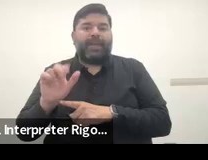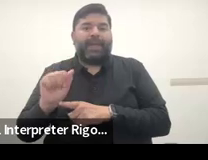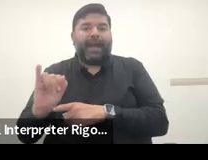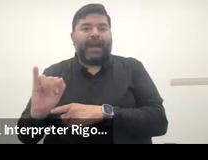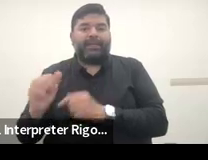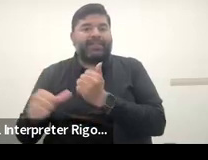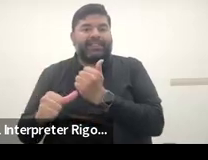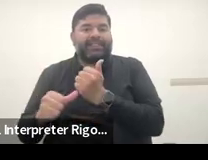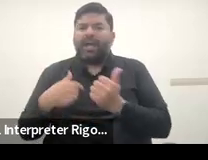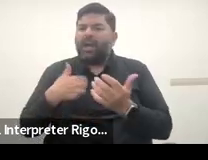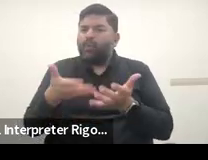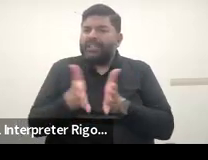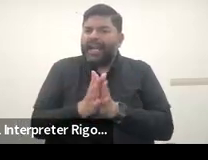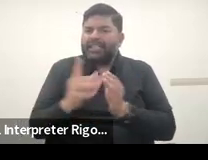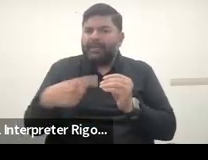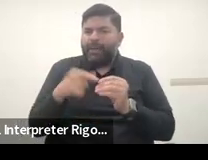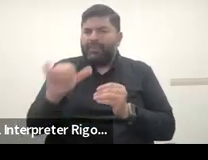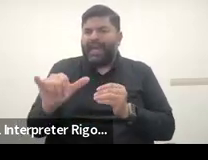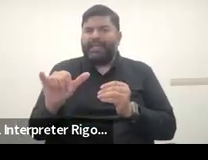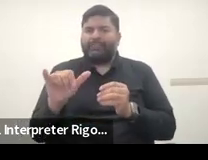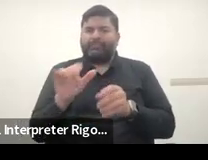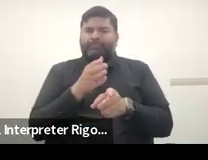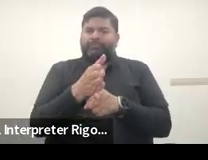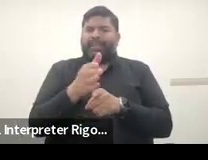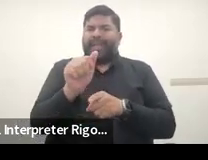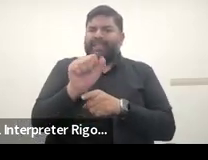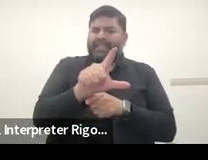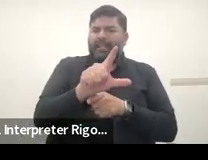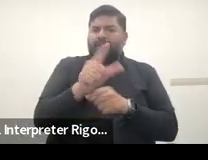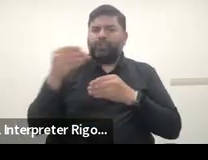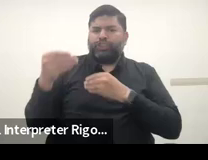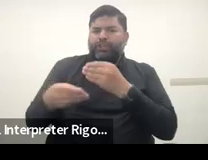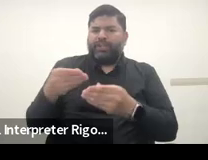ask a little bit about the state of like ASL generation and What technological advances